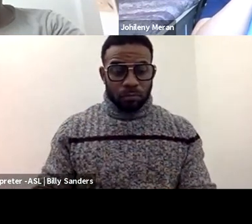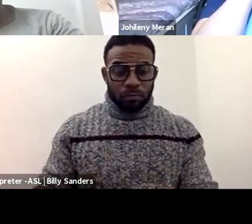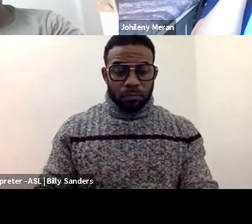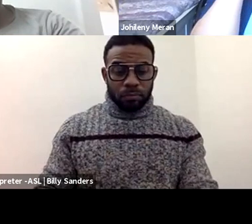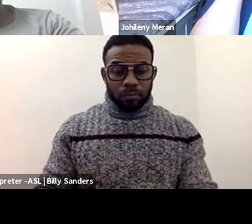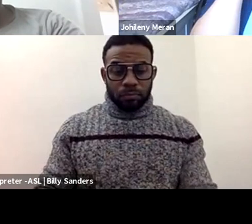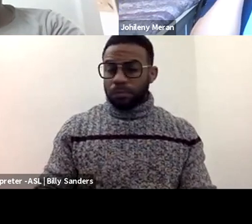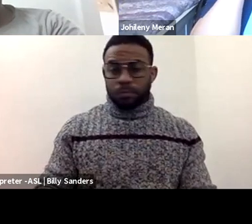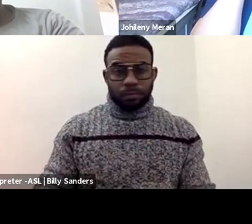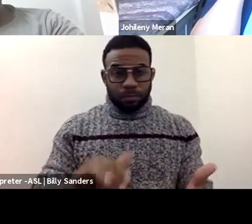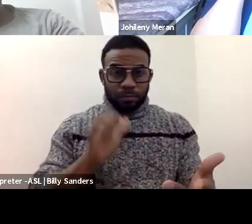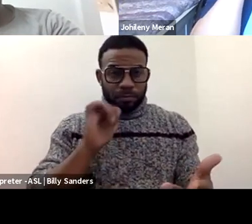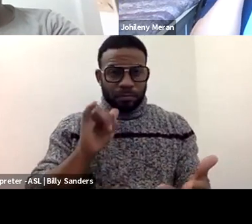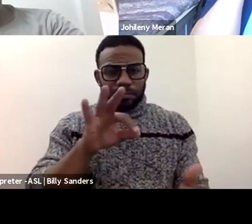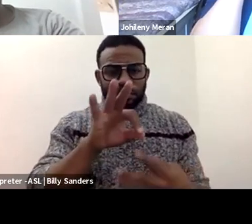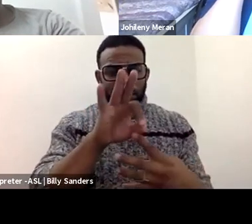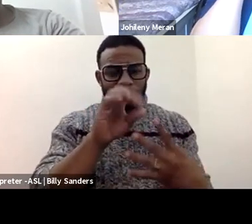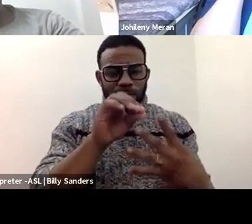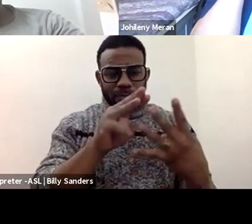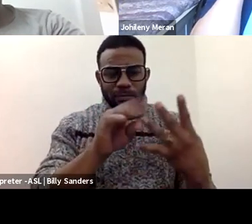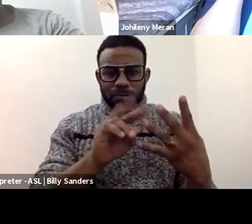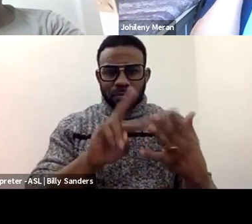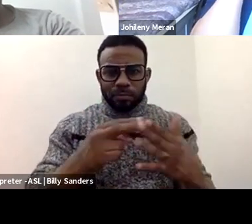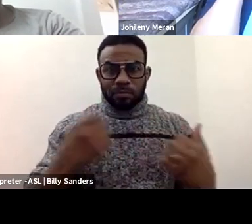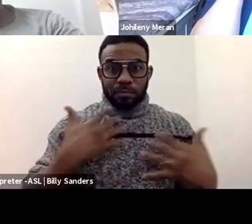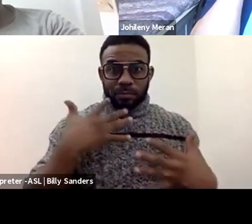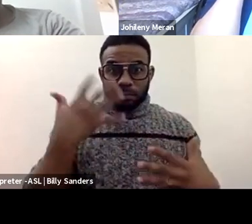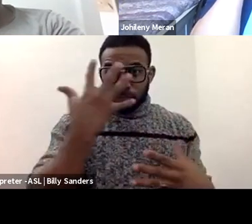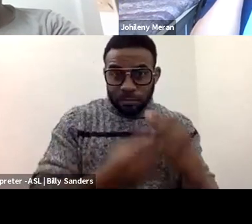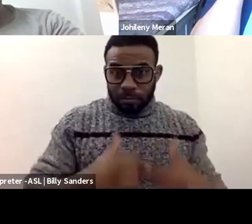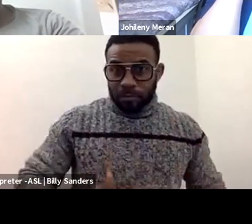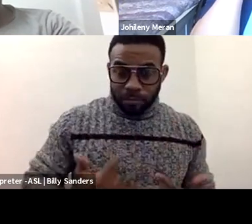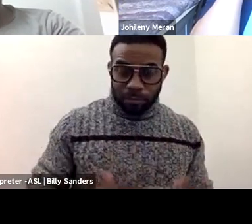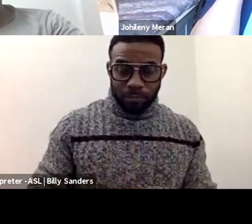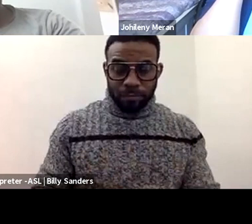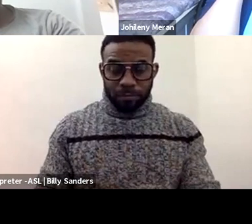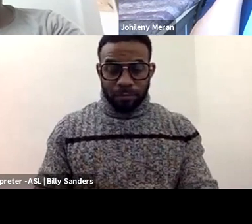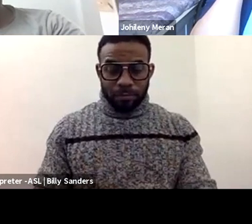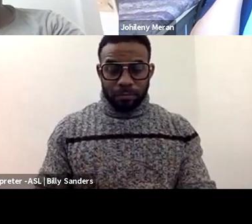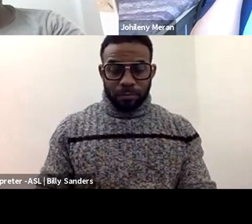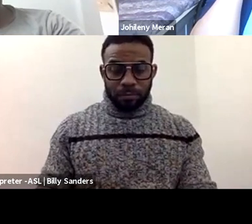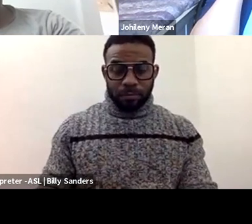even if it is like a FOMO thing, like even if you are feeling like I could go to this